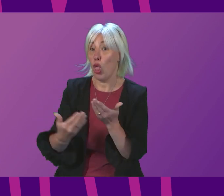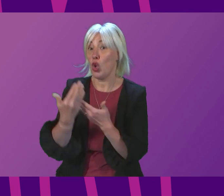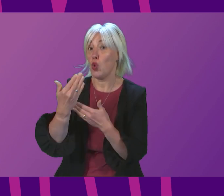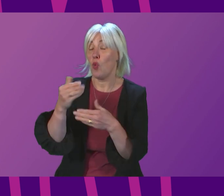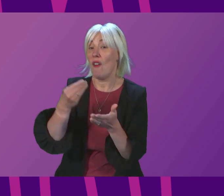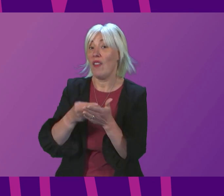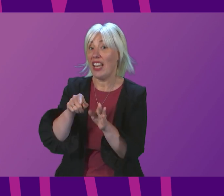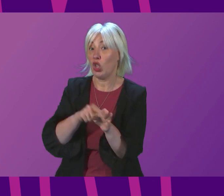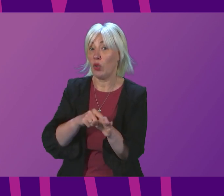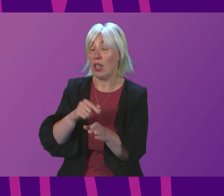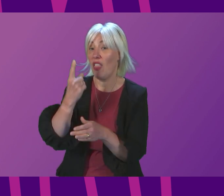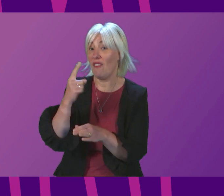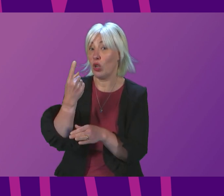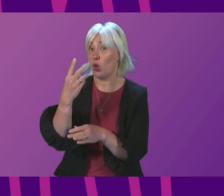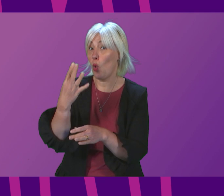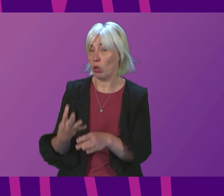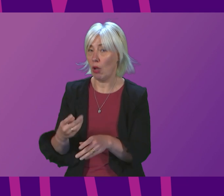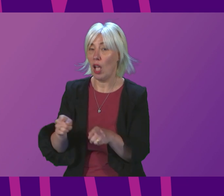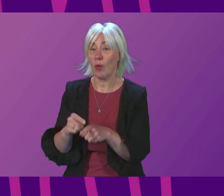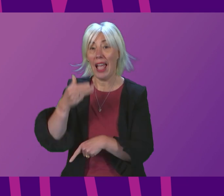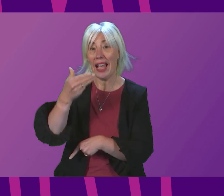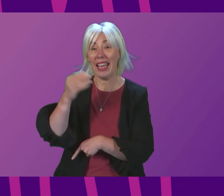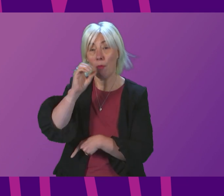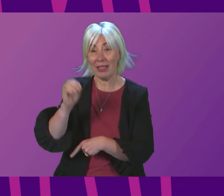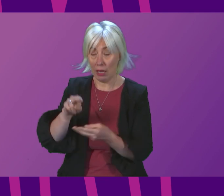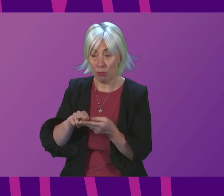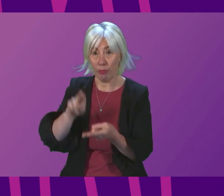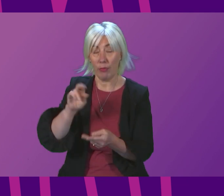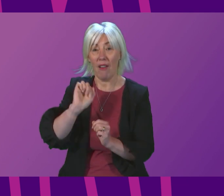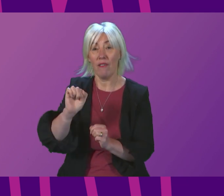That comes on top of the 9 per cent planned increase in the budget for NHS dental services